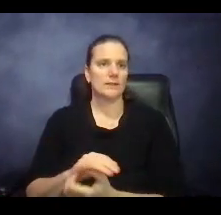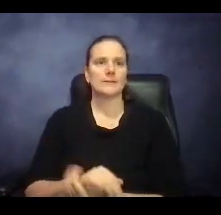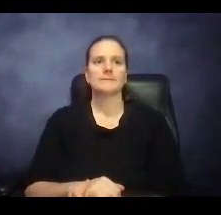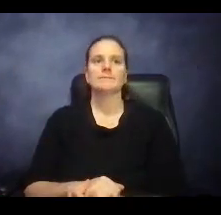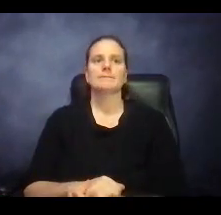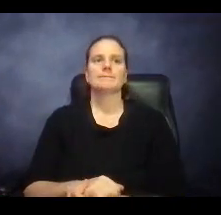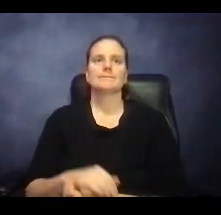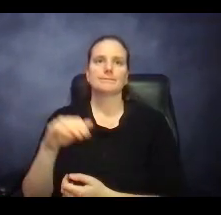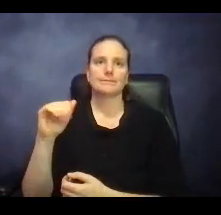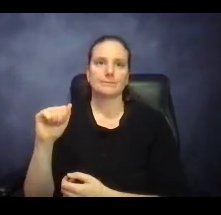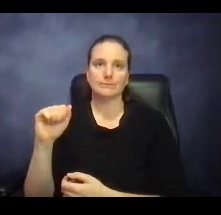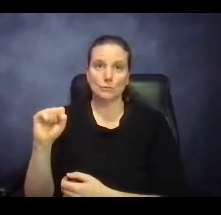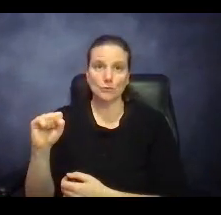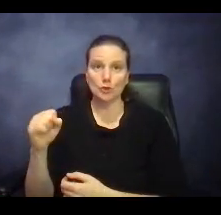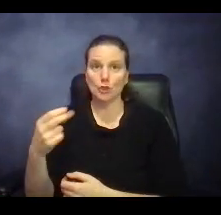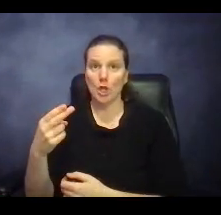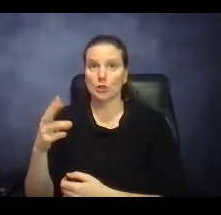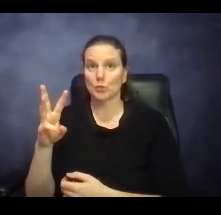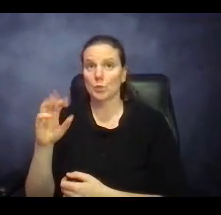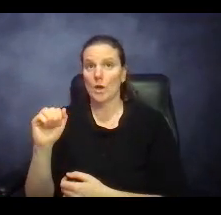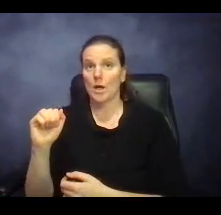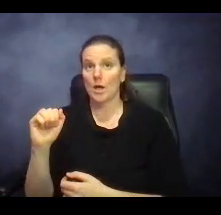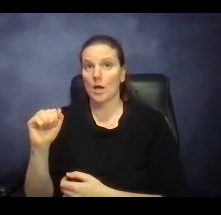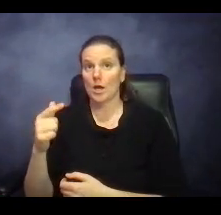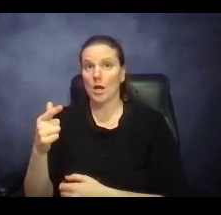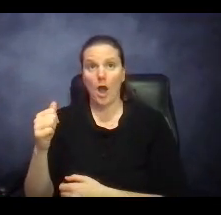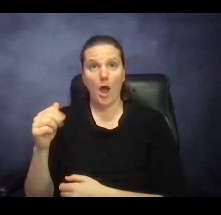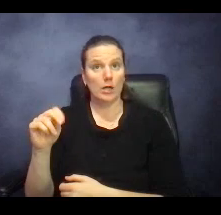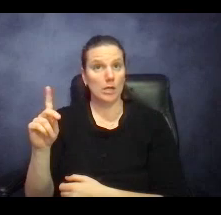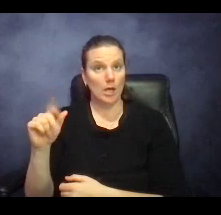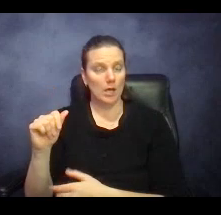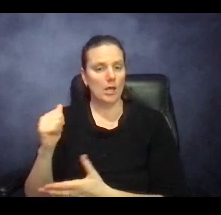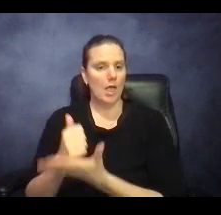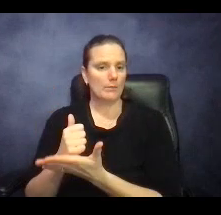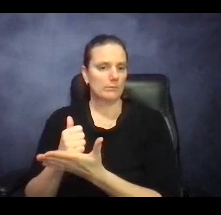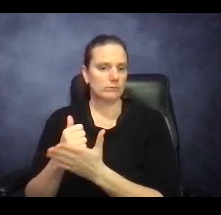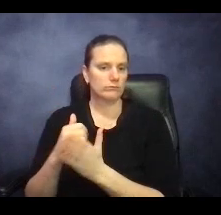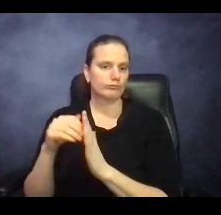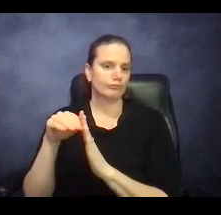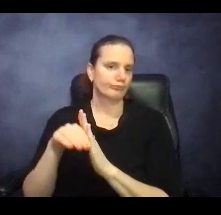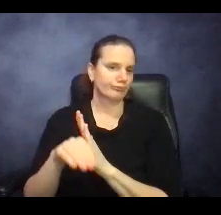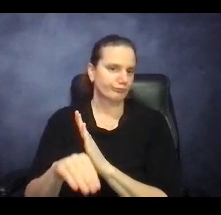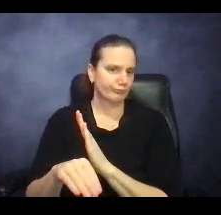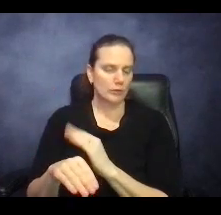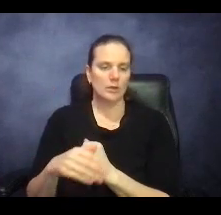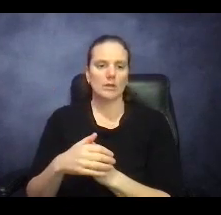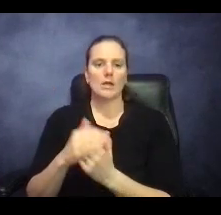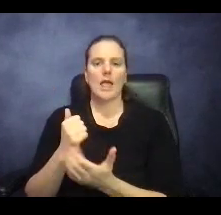So in that pathway I showed you, it can help prevent all of those precursors from going down that cortisol pathway.